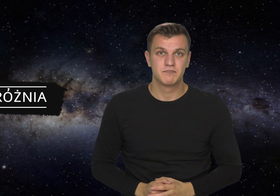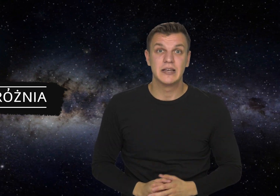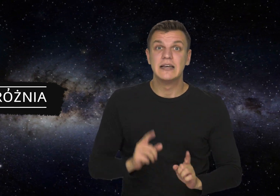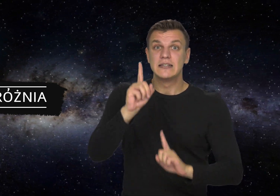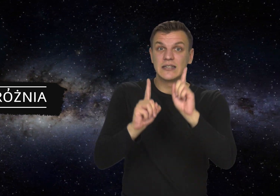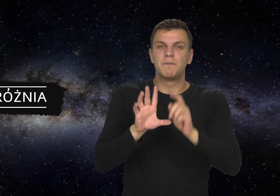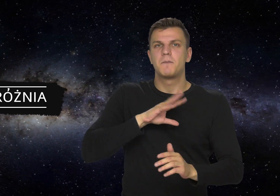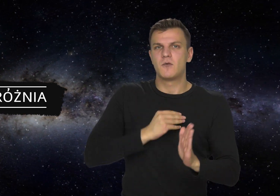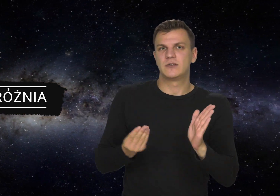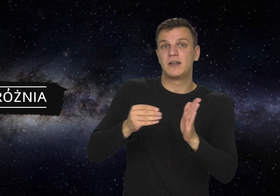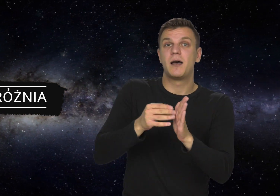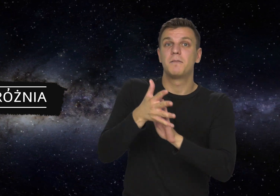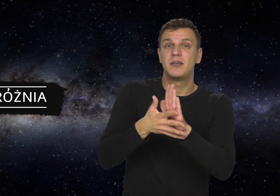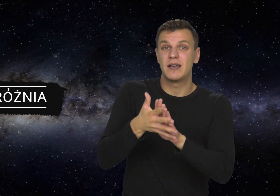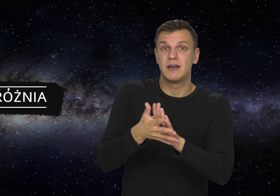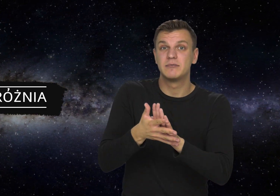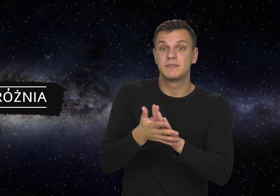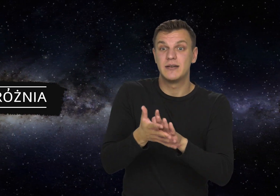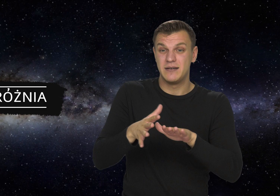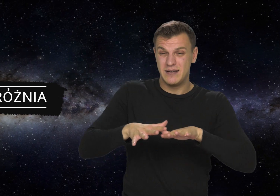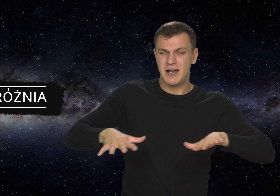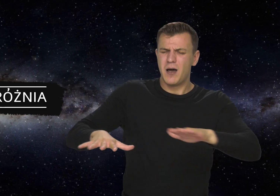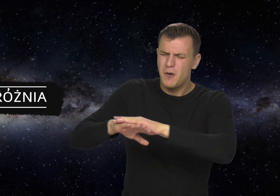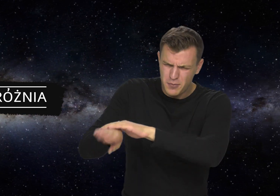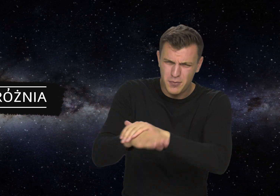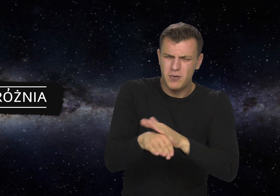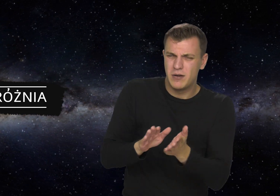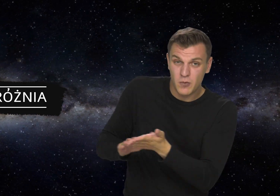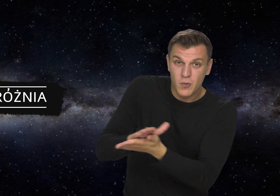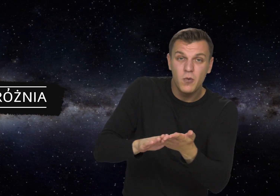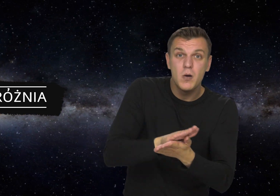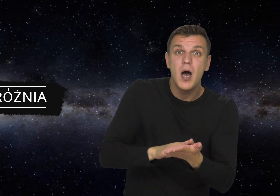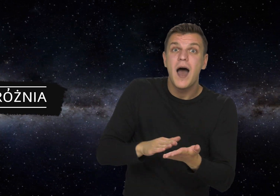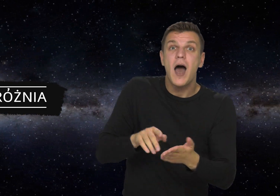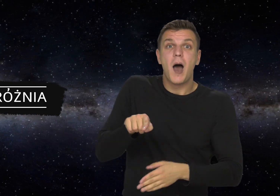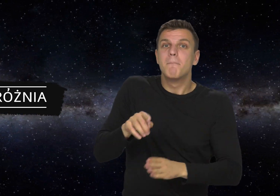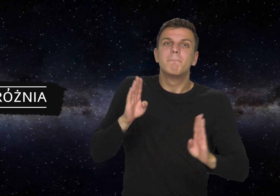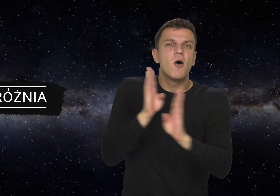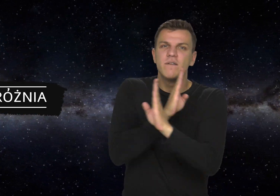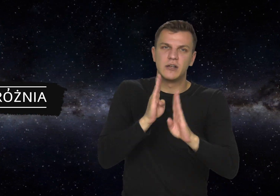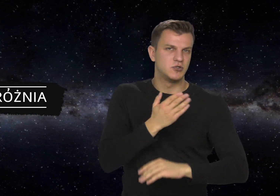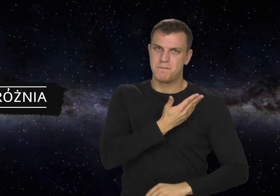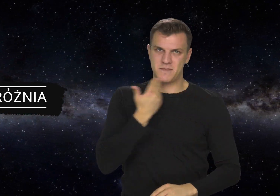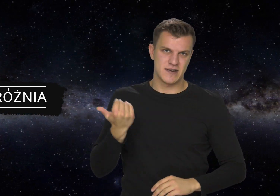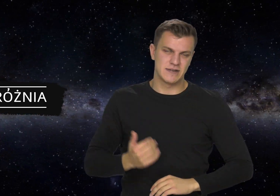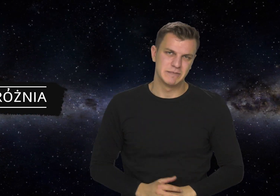Sometimes, you can add SPACE EMPTY, NOTHING, NO AIR HERE.